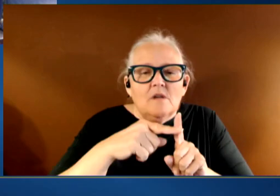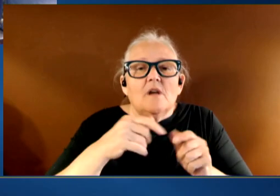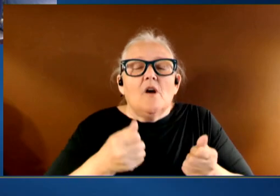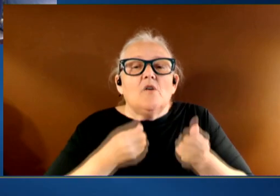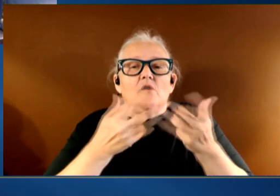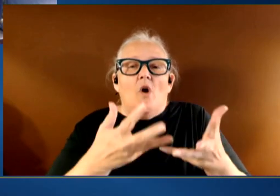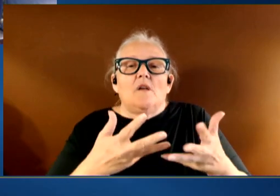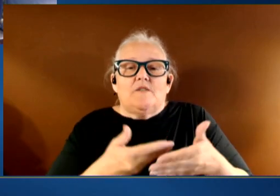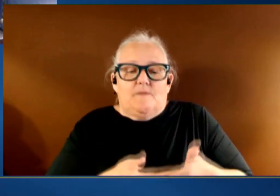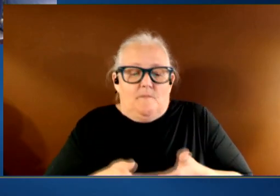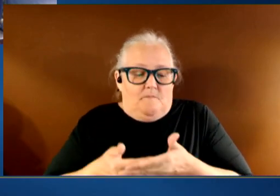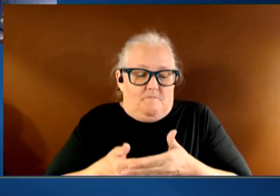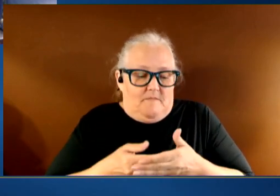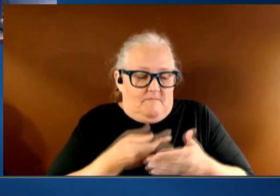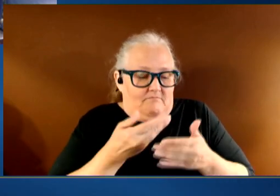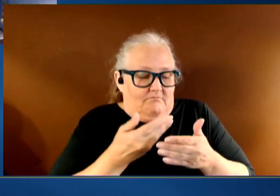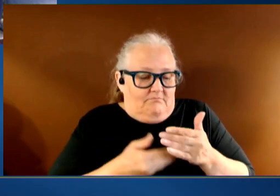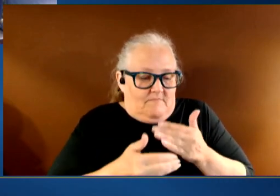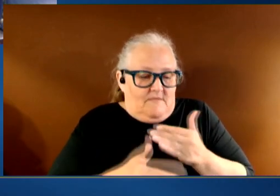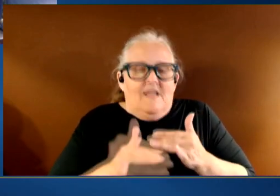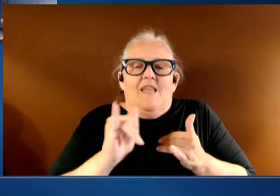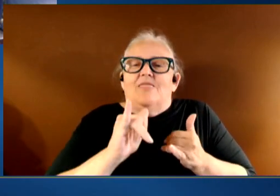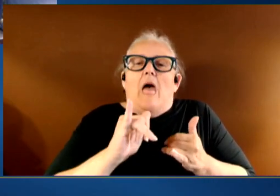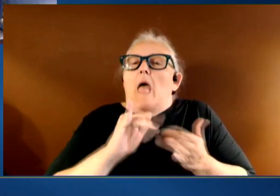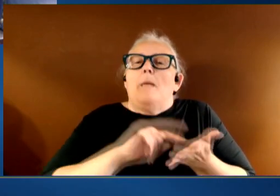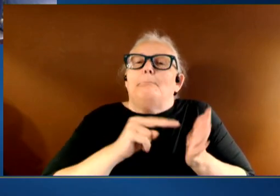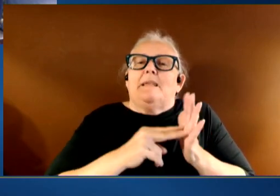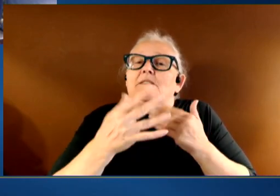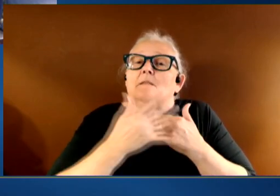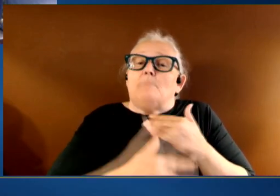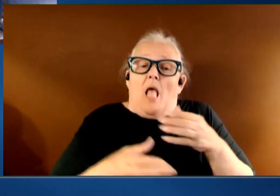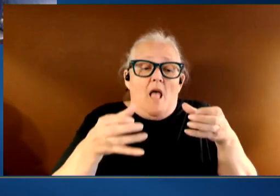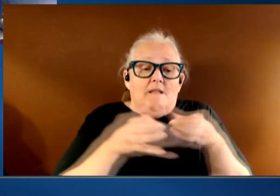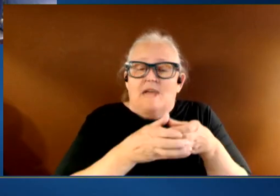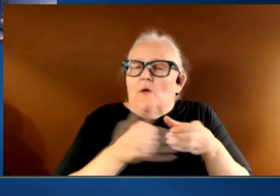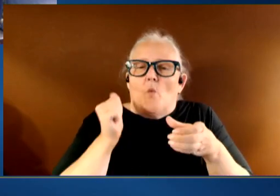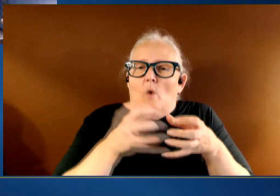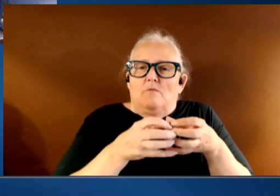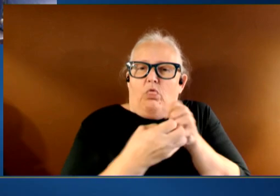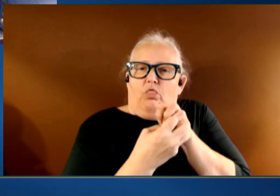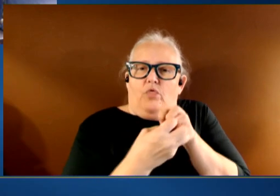which inhibits the sickling of the red blood cell. The groundbreaking results from the study enabled